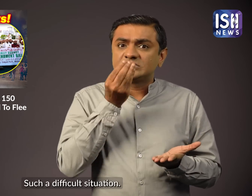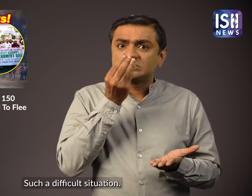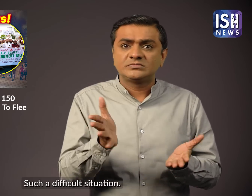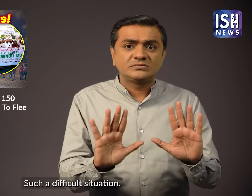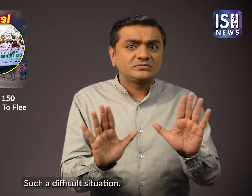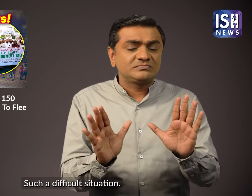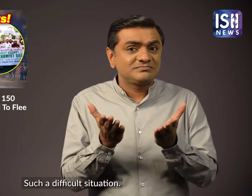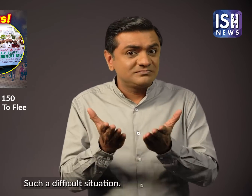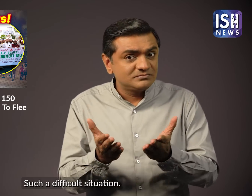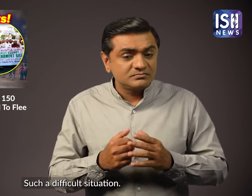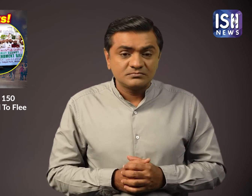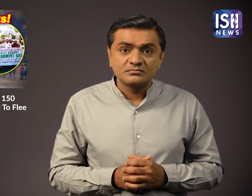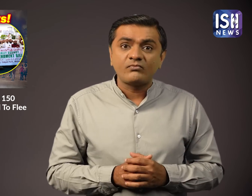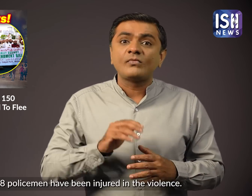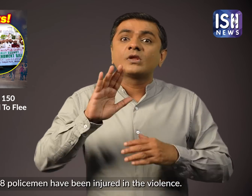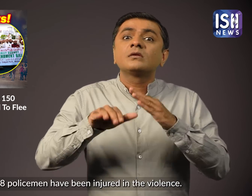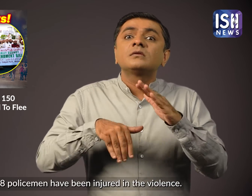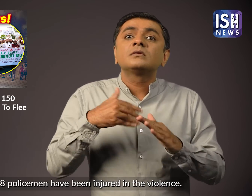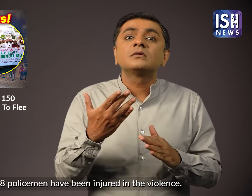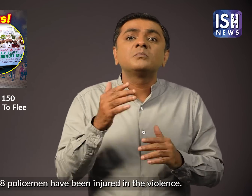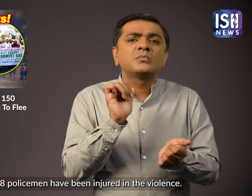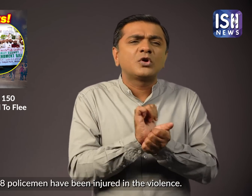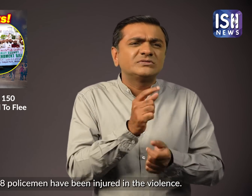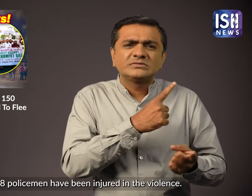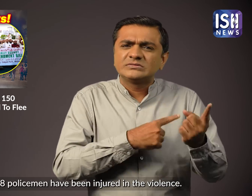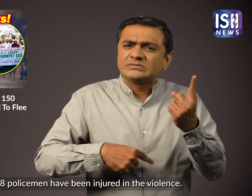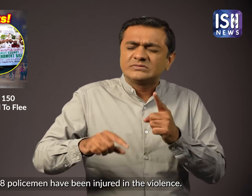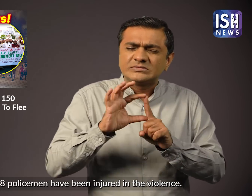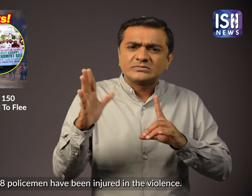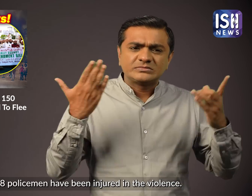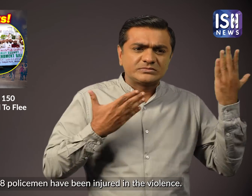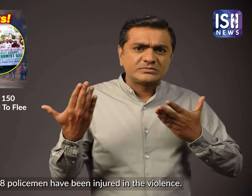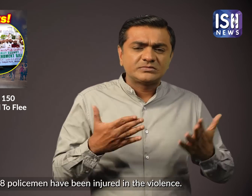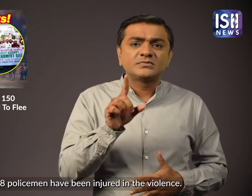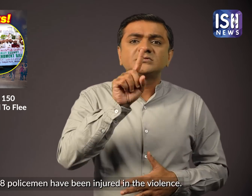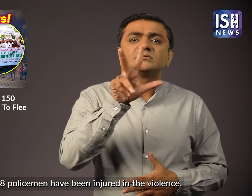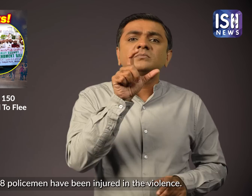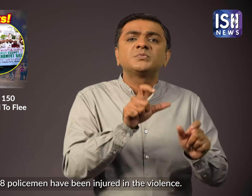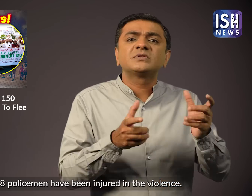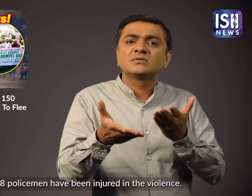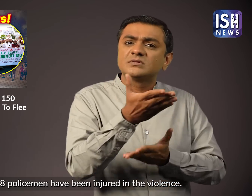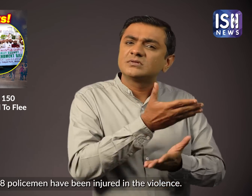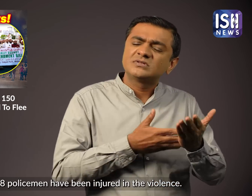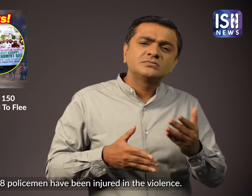Such a difficult situation. At least 18 policemen have been injured in the violence.